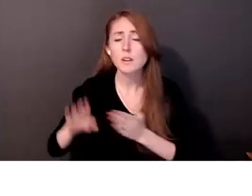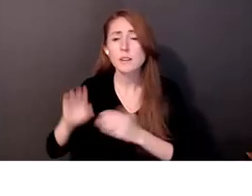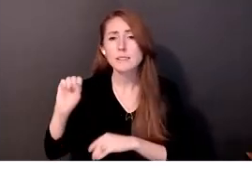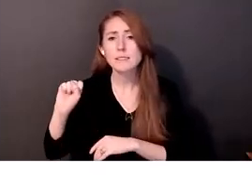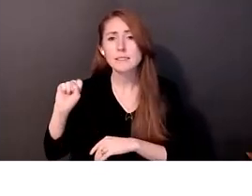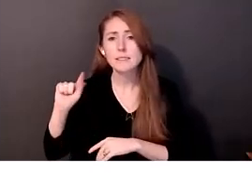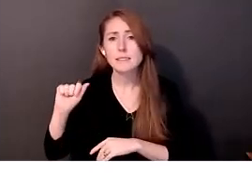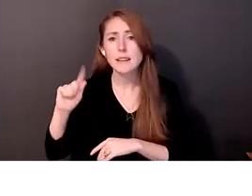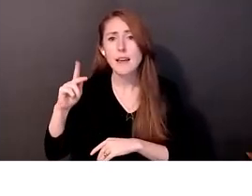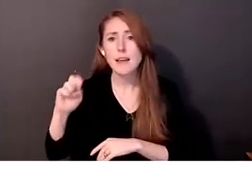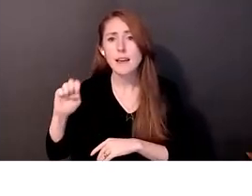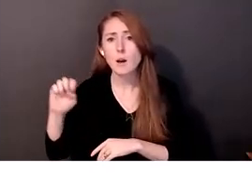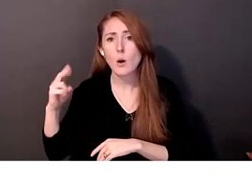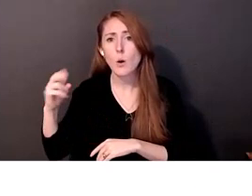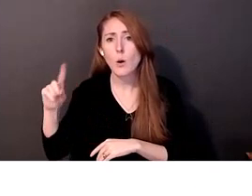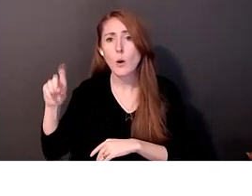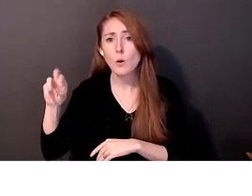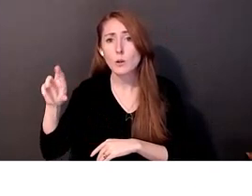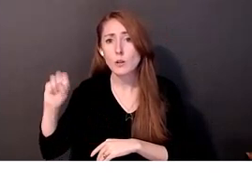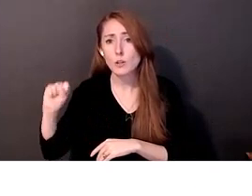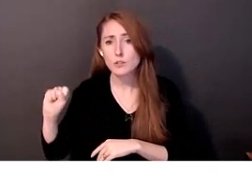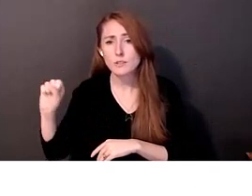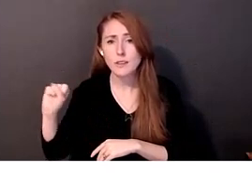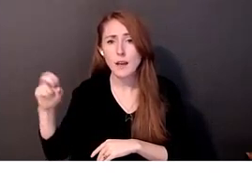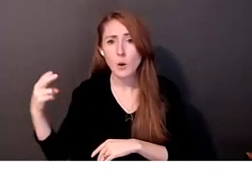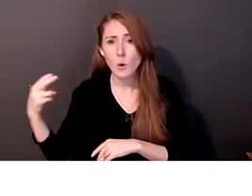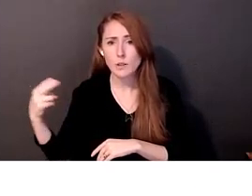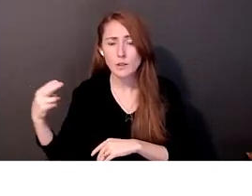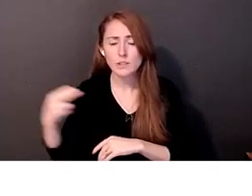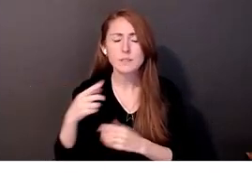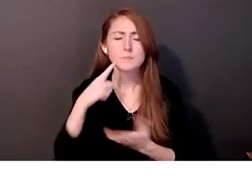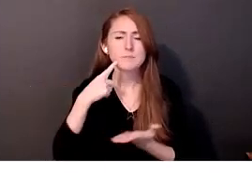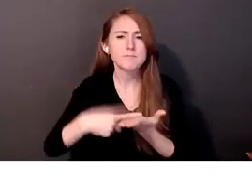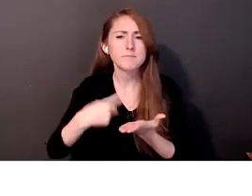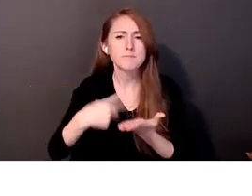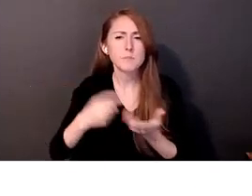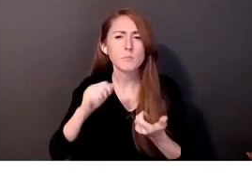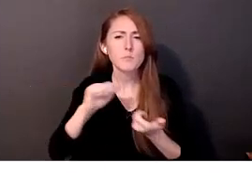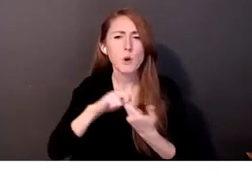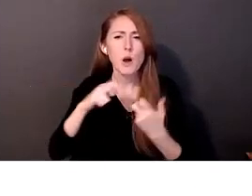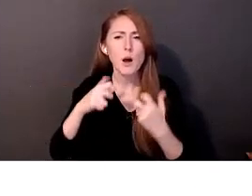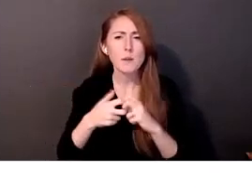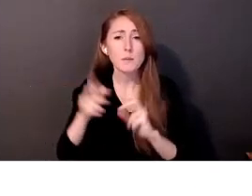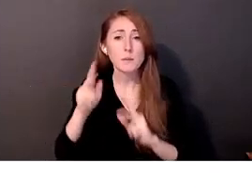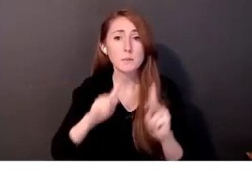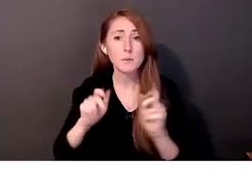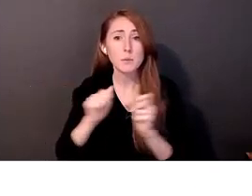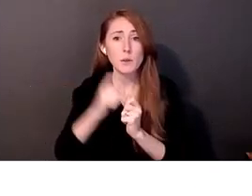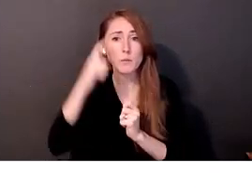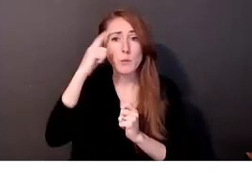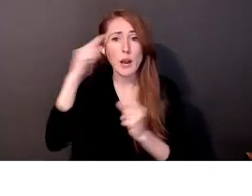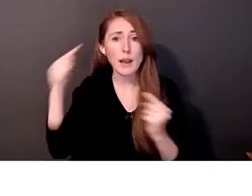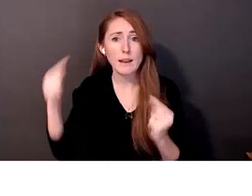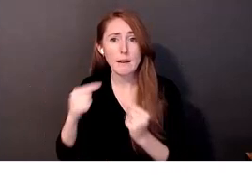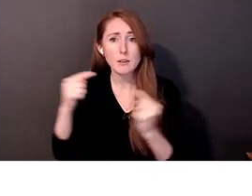facing with the pandemic. Our team of researchers and executive directors